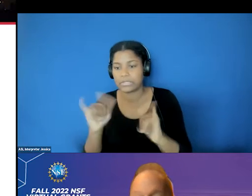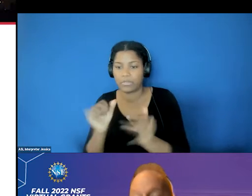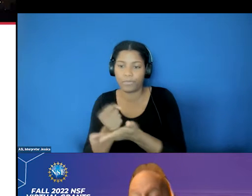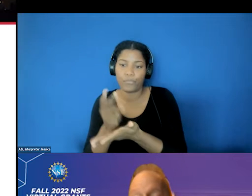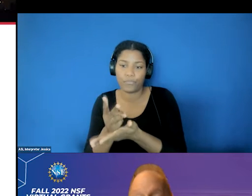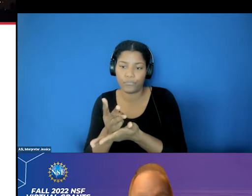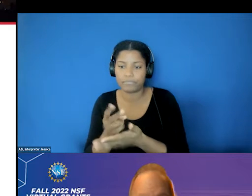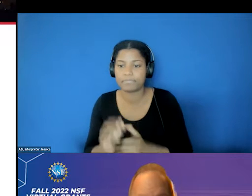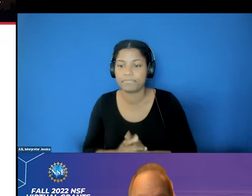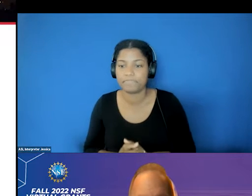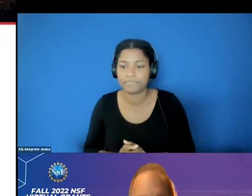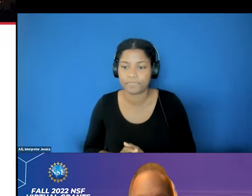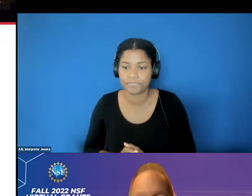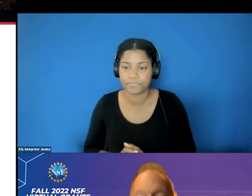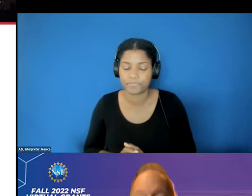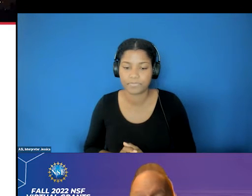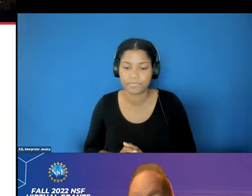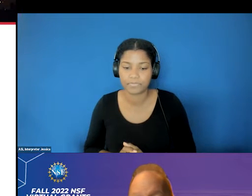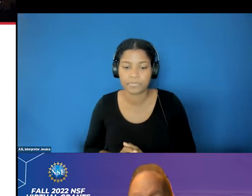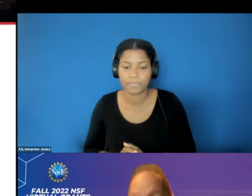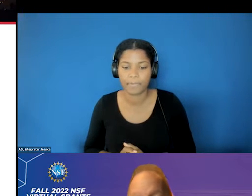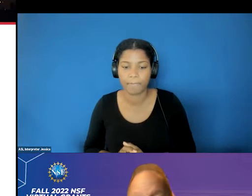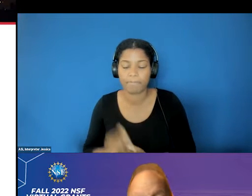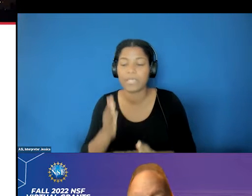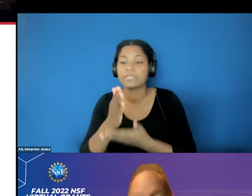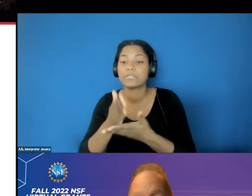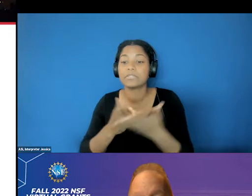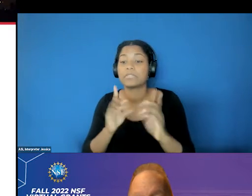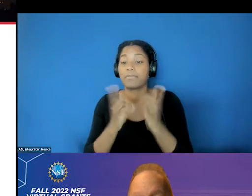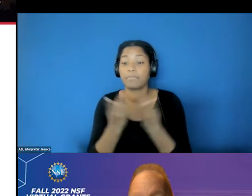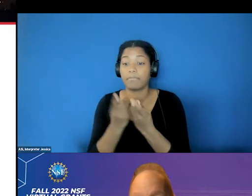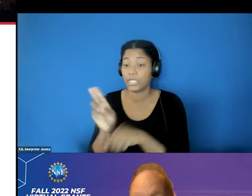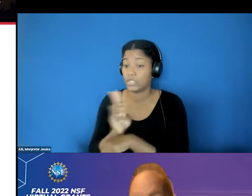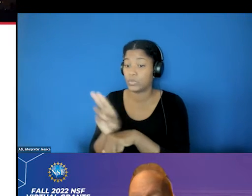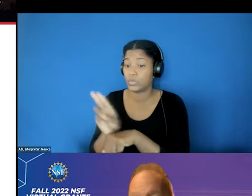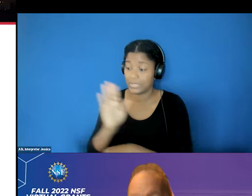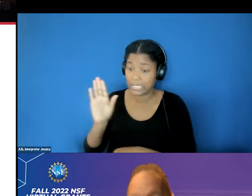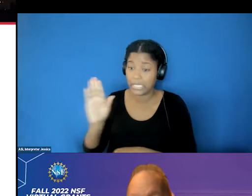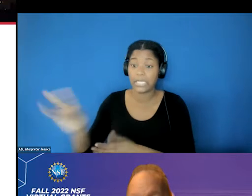or even transdisciplinary. Some divisions also use their own program funds to support MRI,